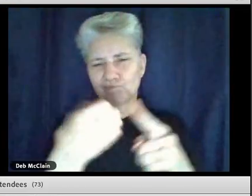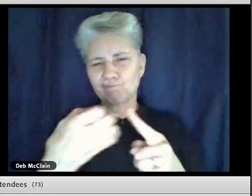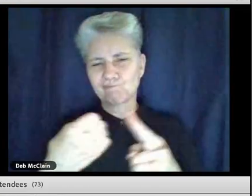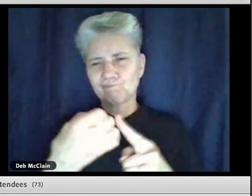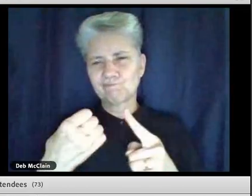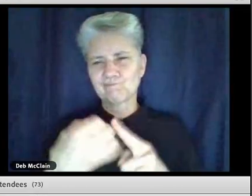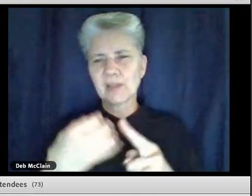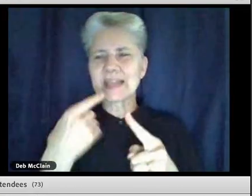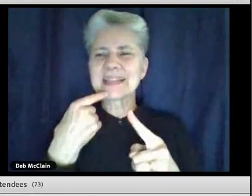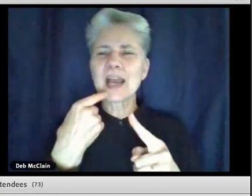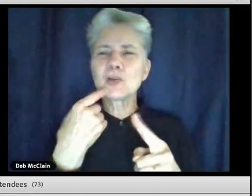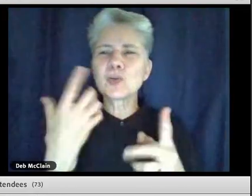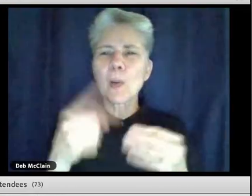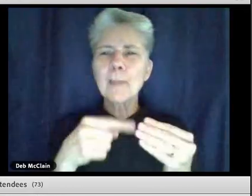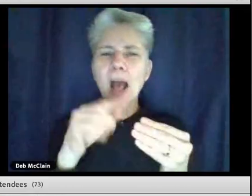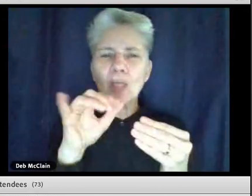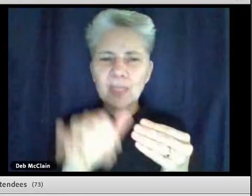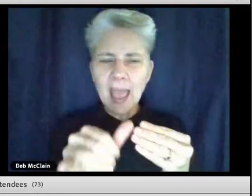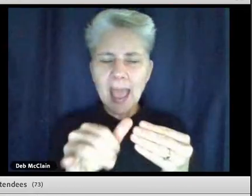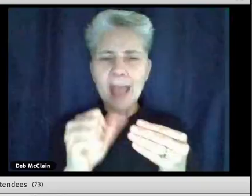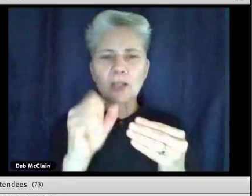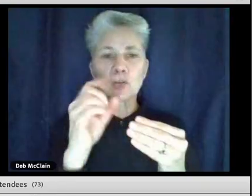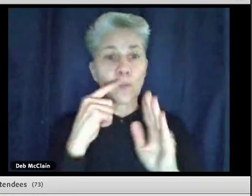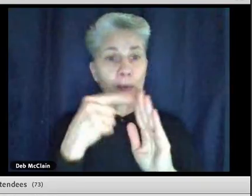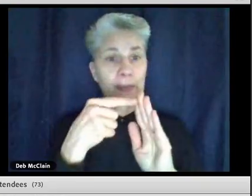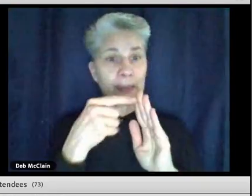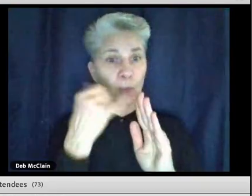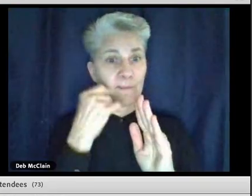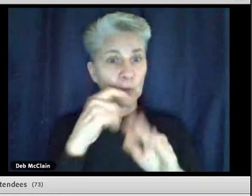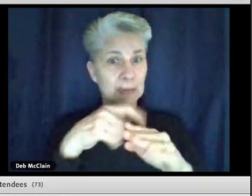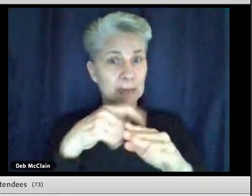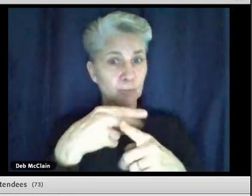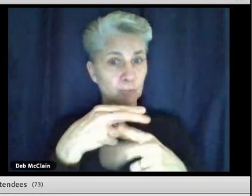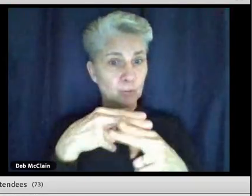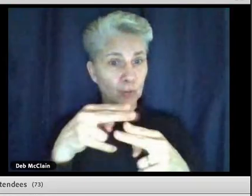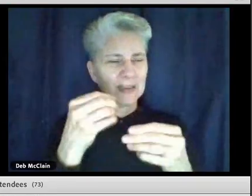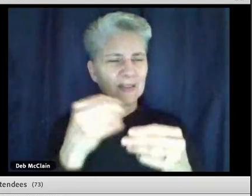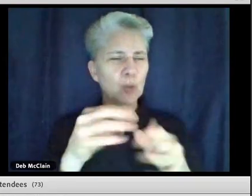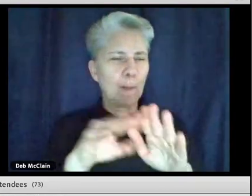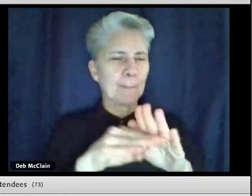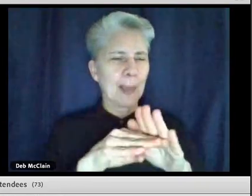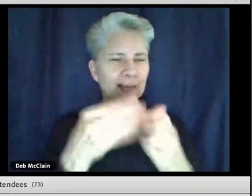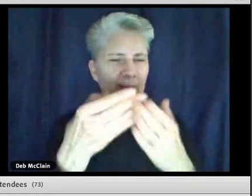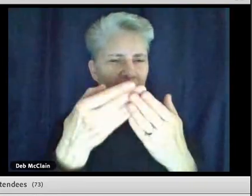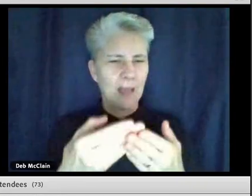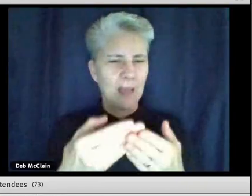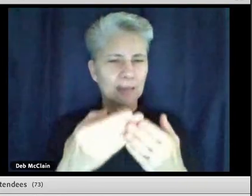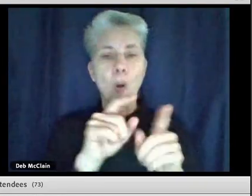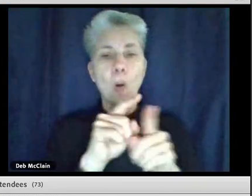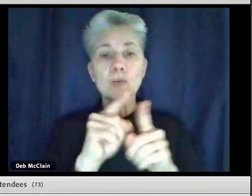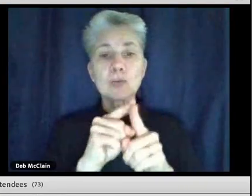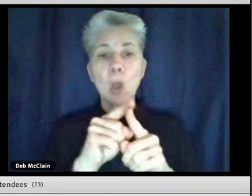It's on Facebook, and each one of these, it goes into and tells you about it, so for instance if your time is short,